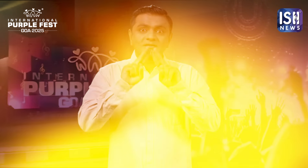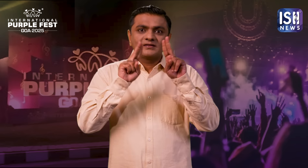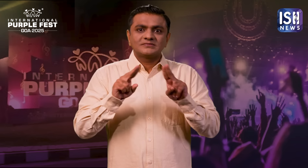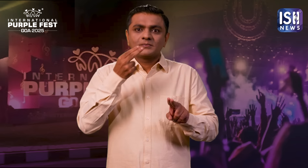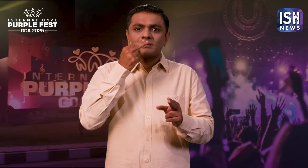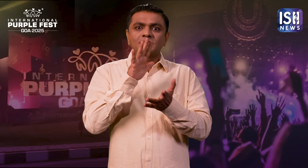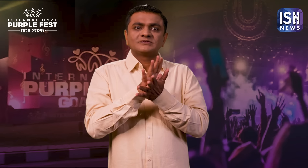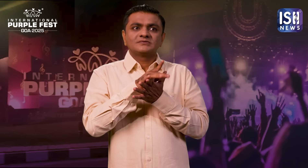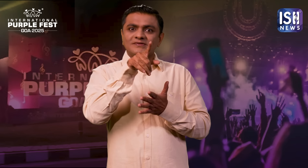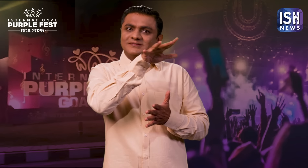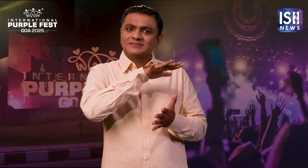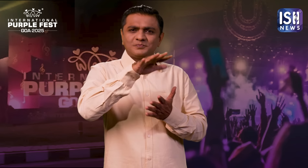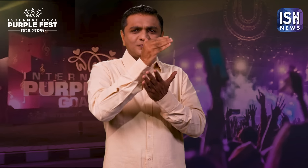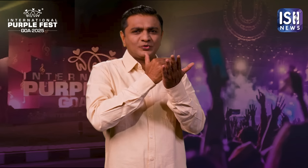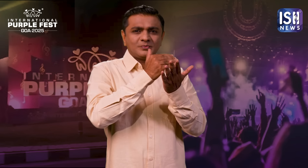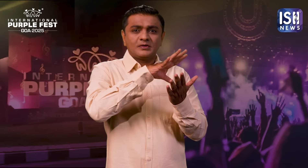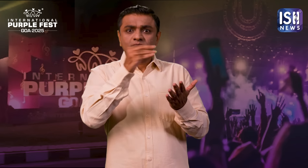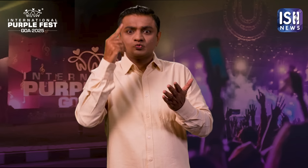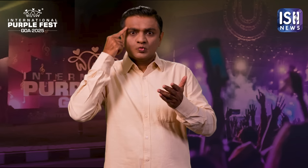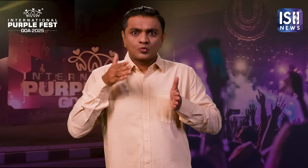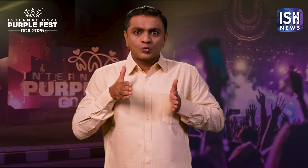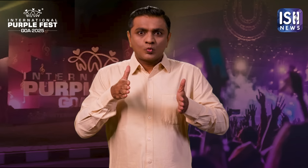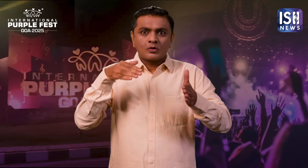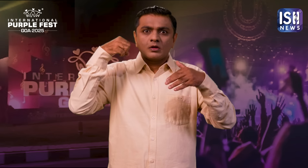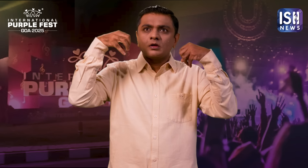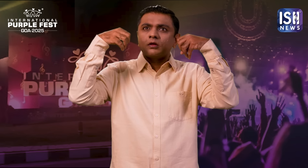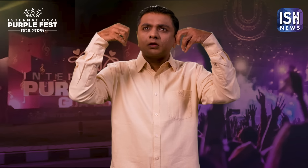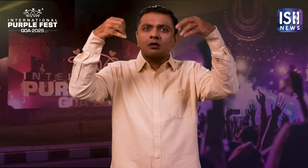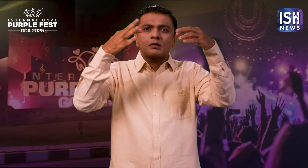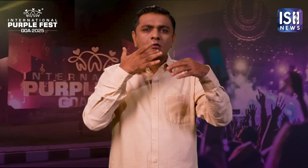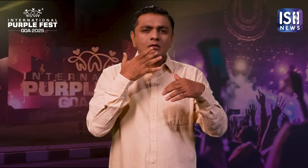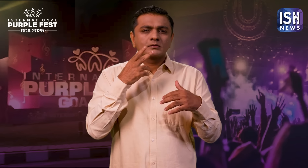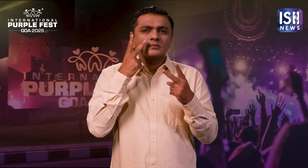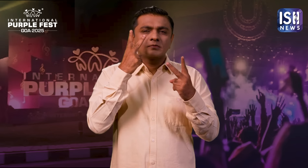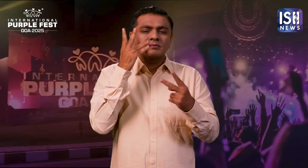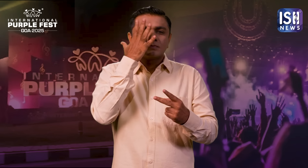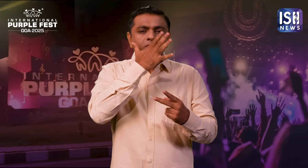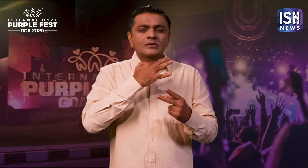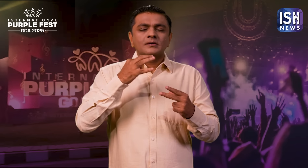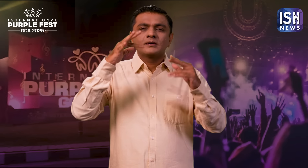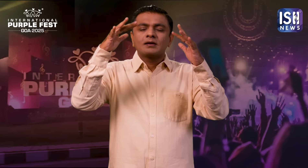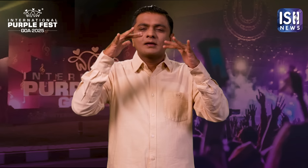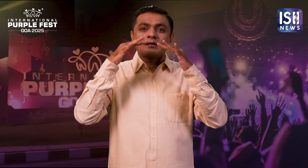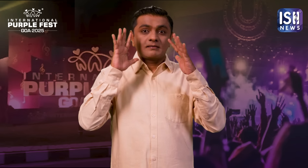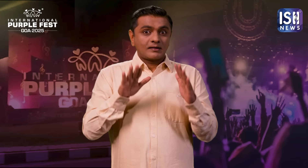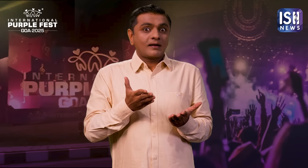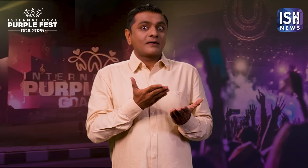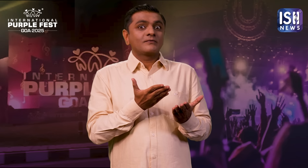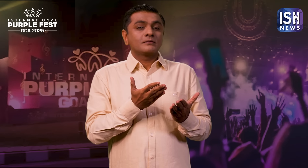Outside the venue, the streets are lit up with colorful lights, creating a stunning view.